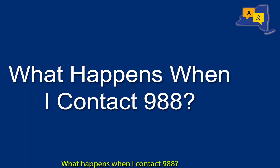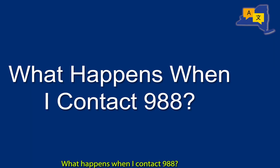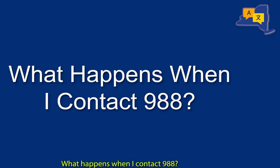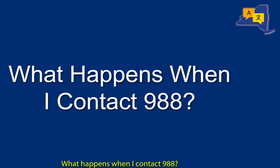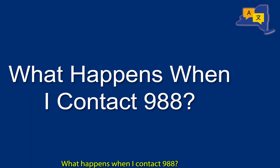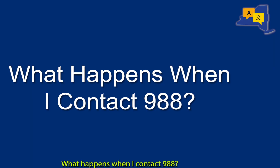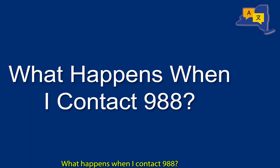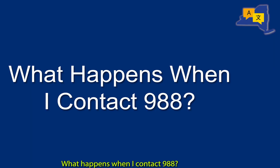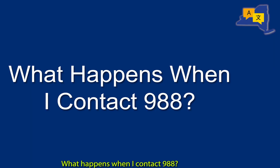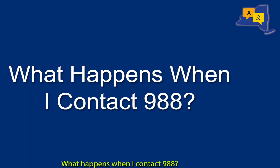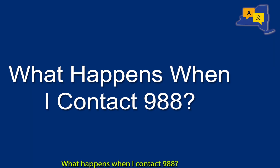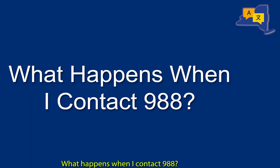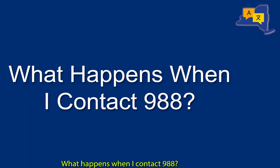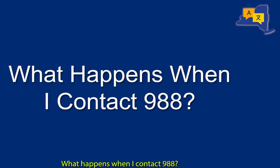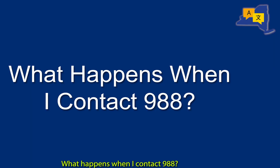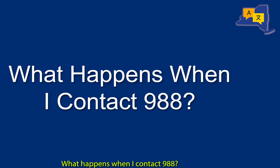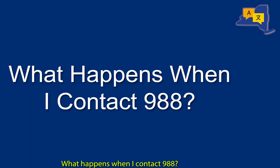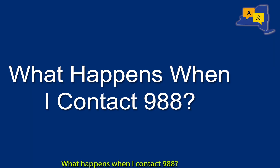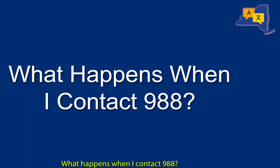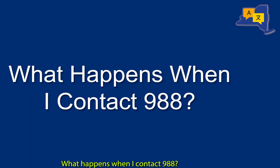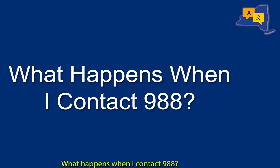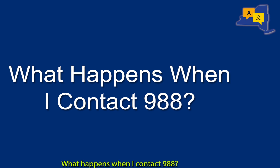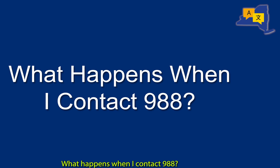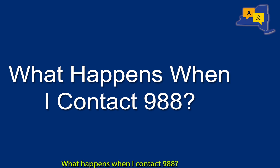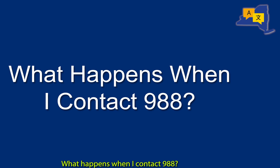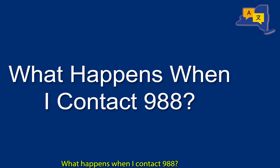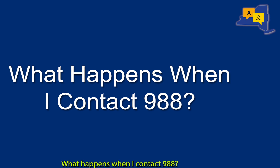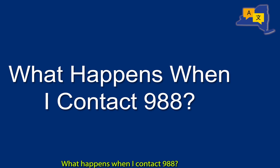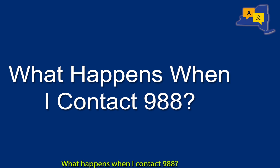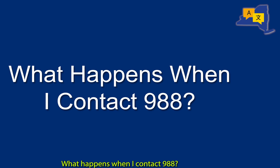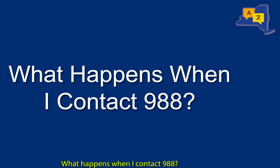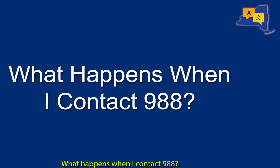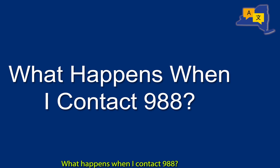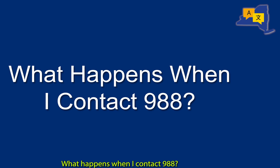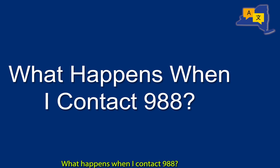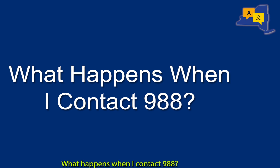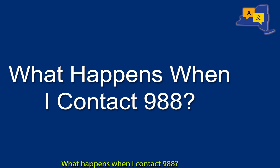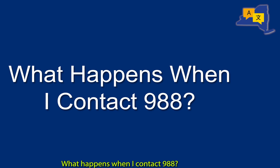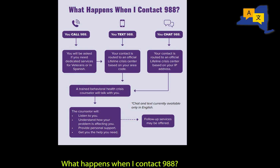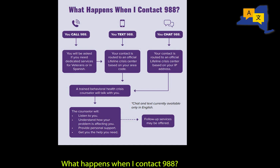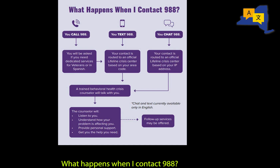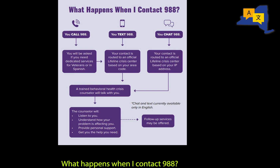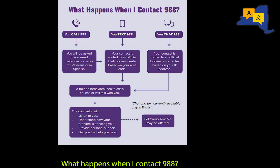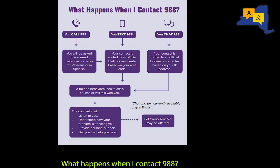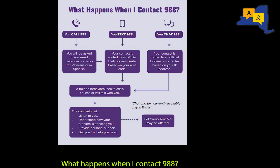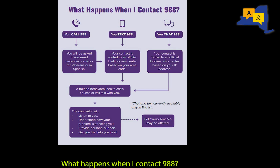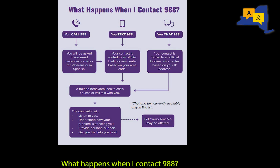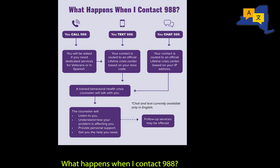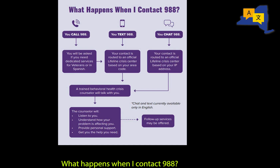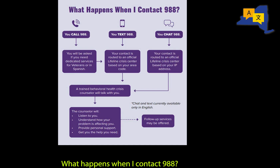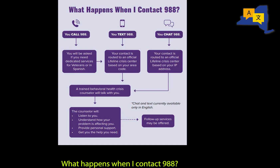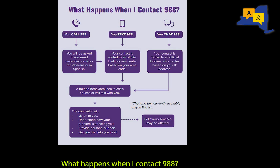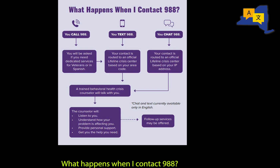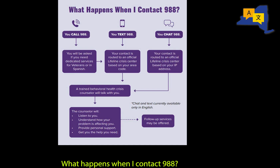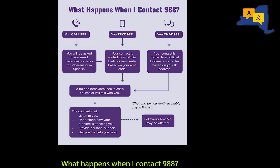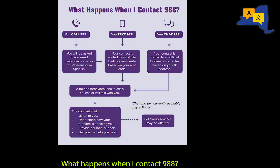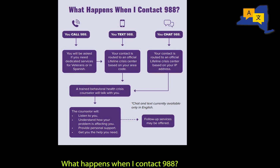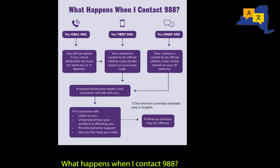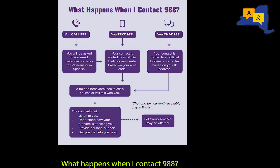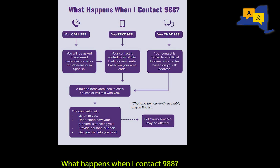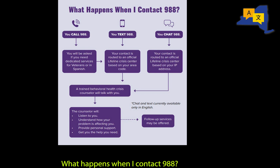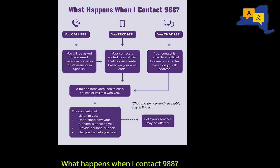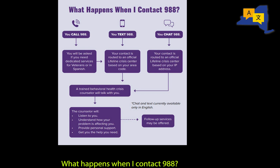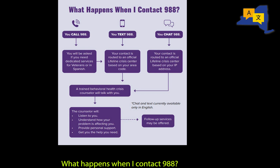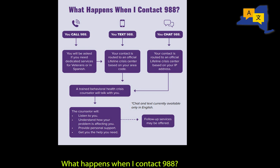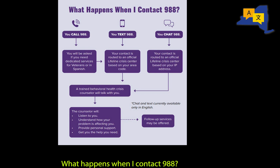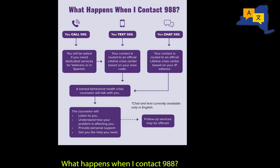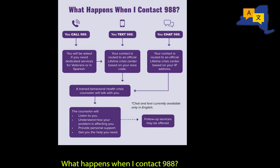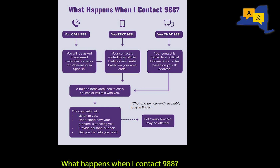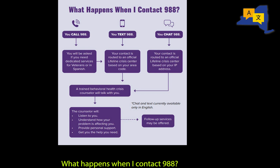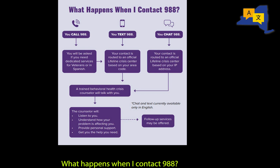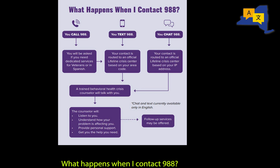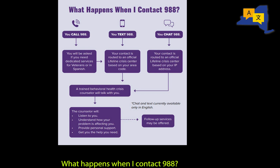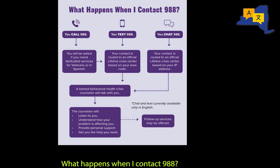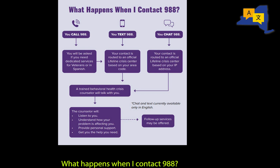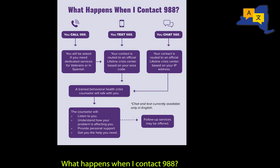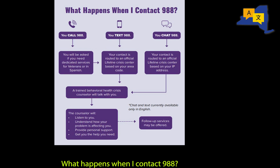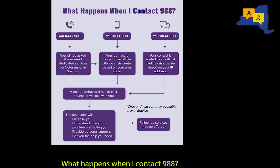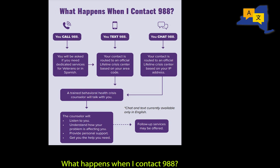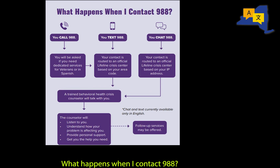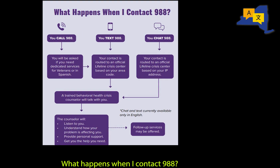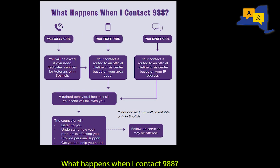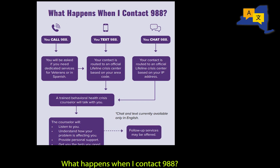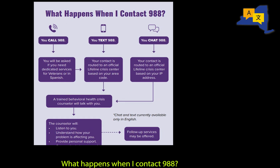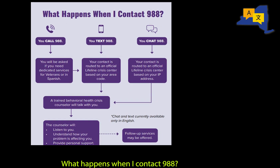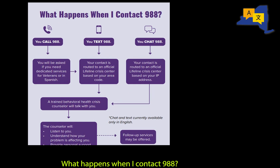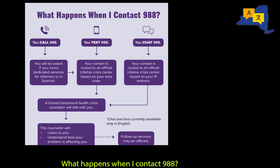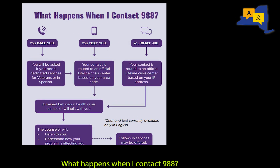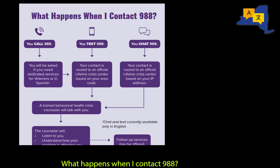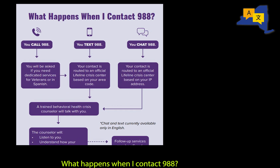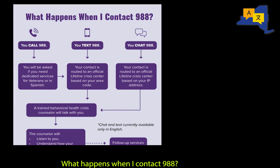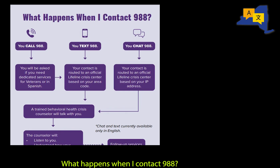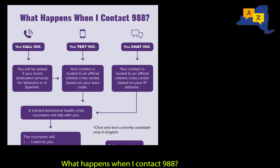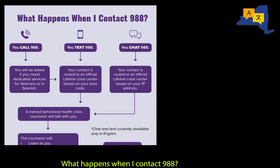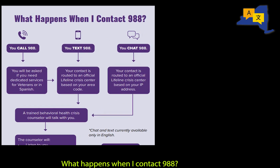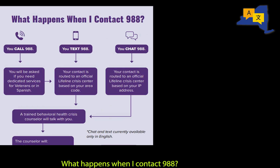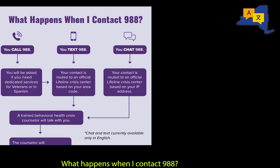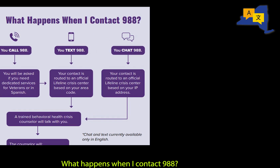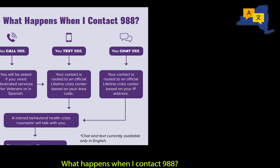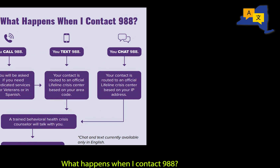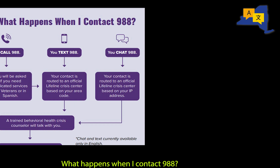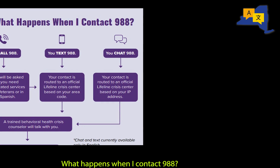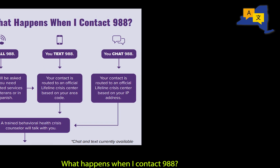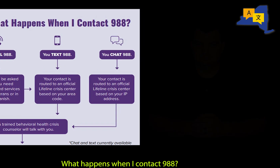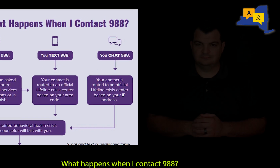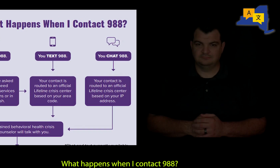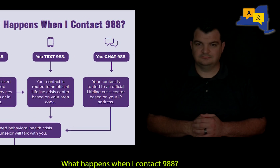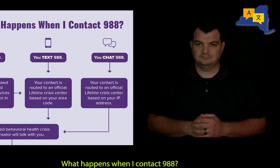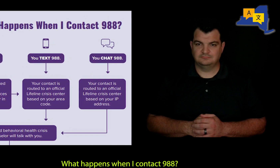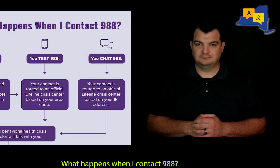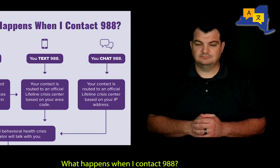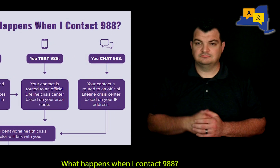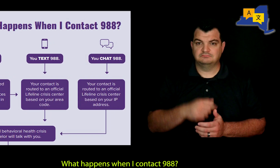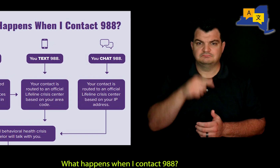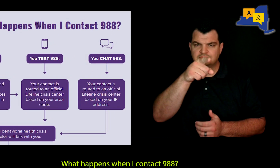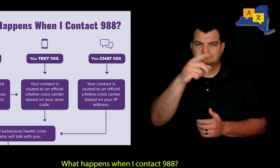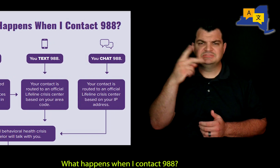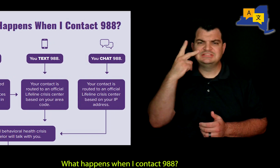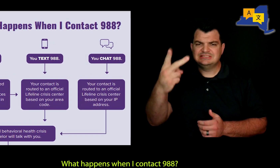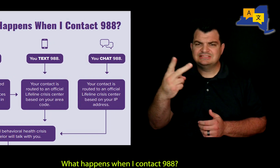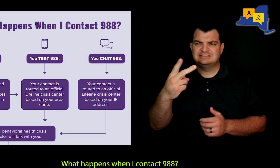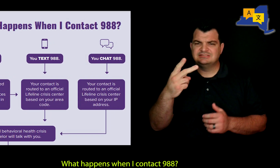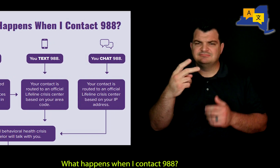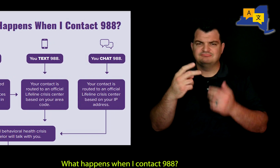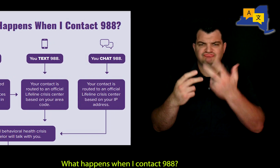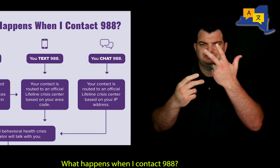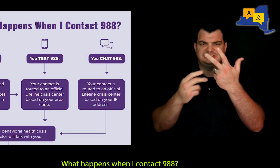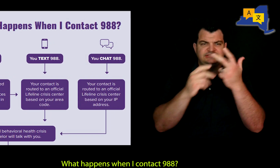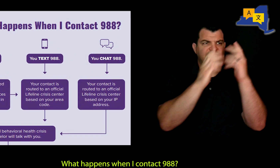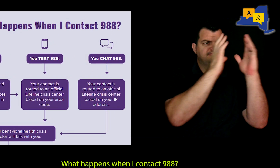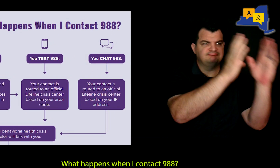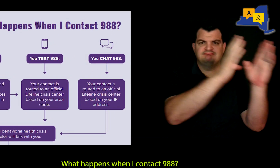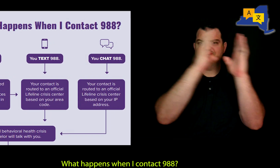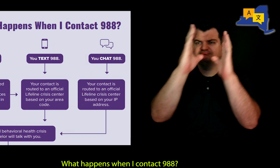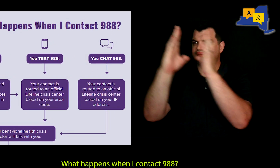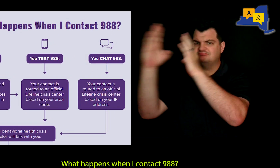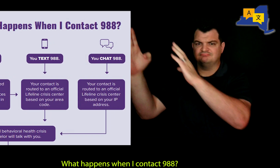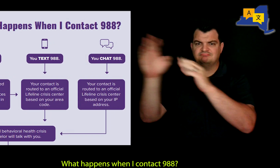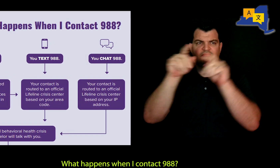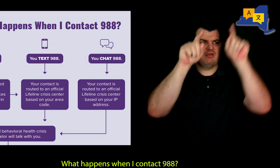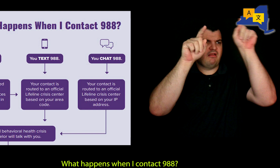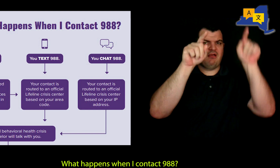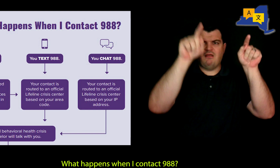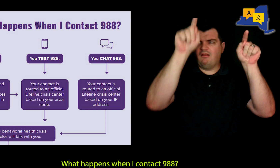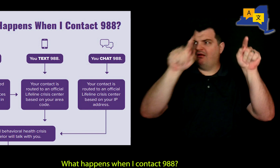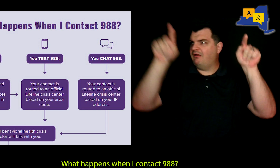What happens when I contact 988?